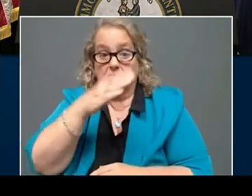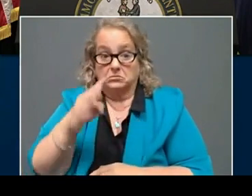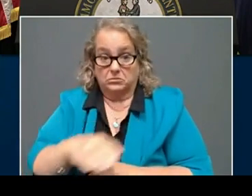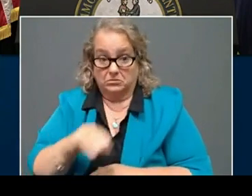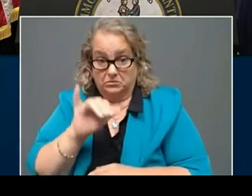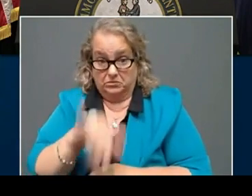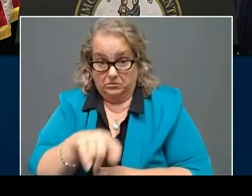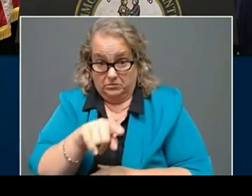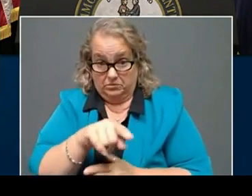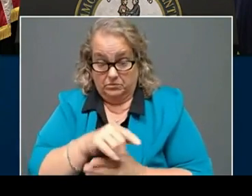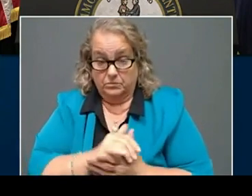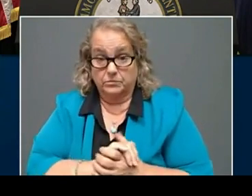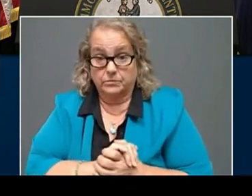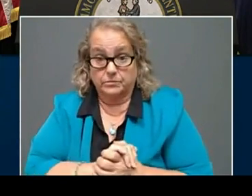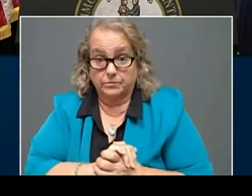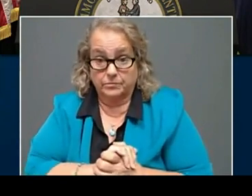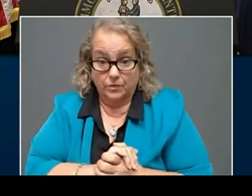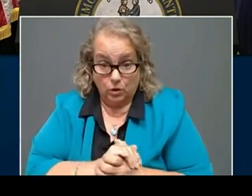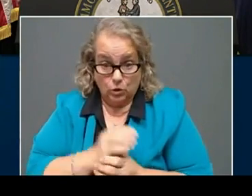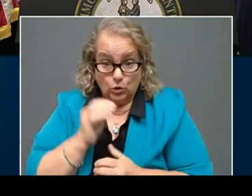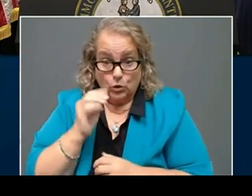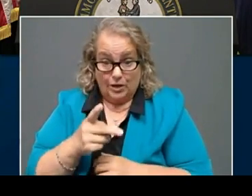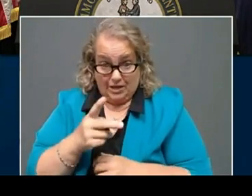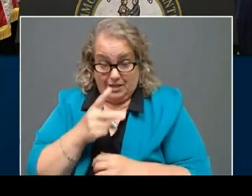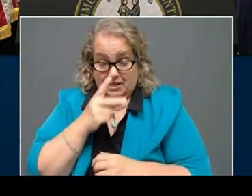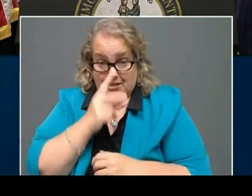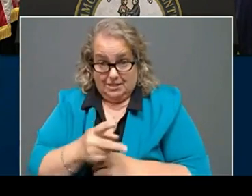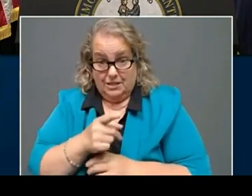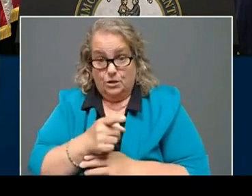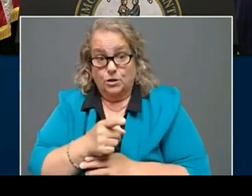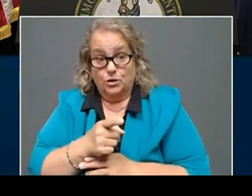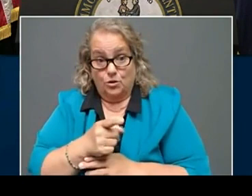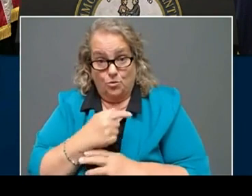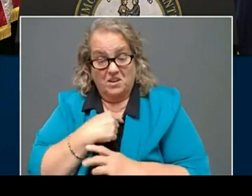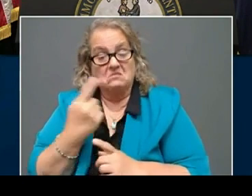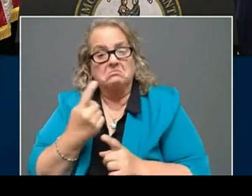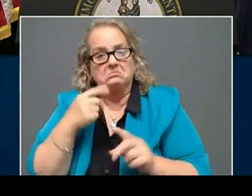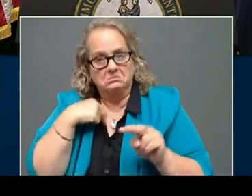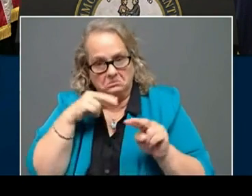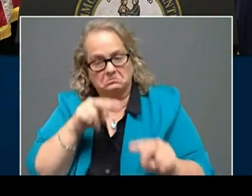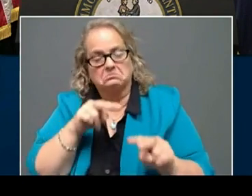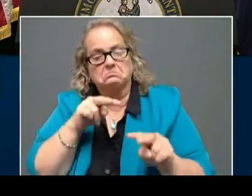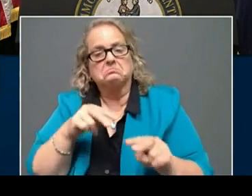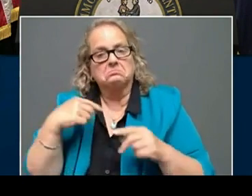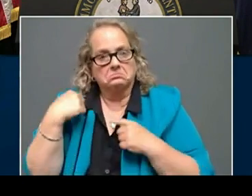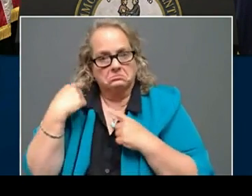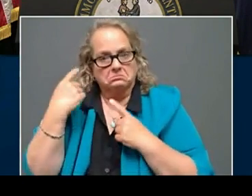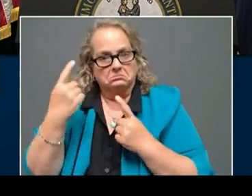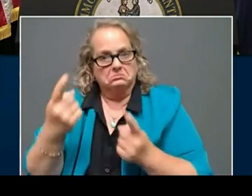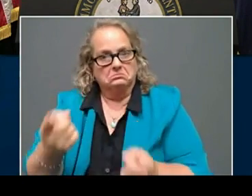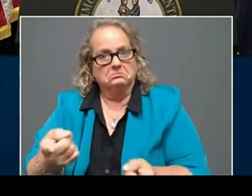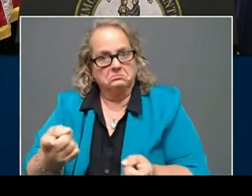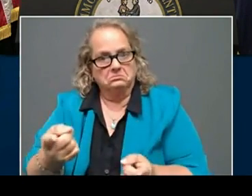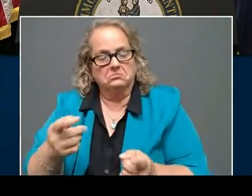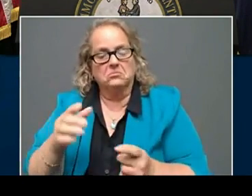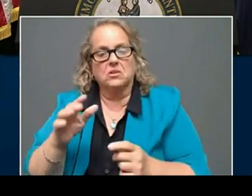All right. So we've looked at this now for almost the entirety of our battle